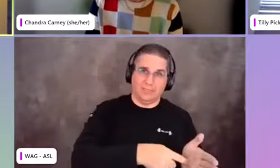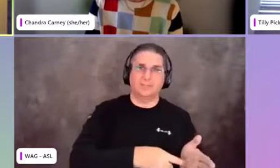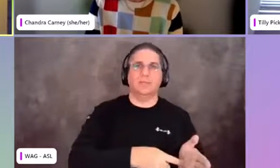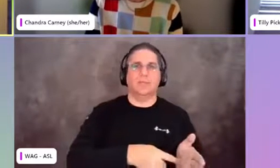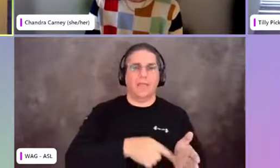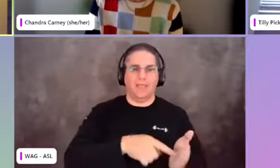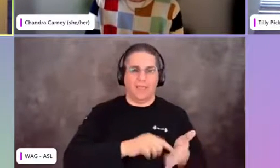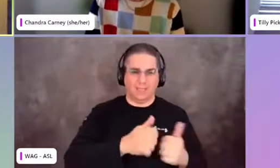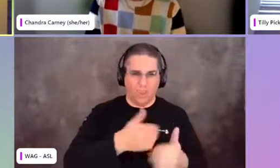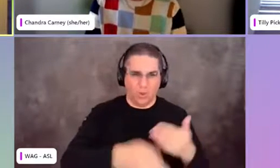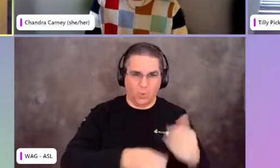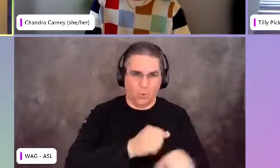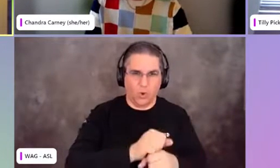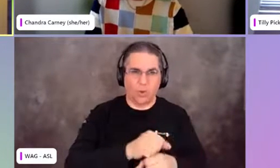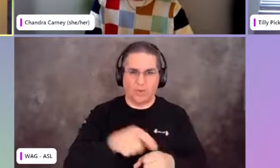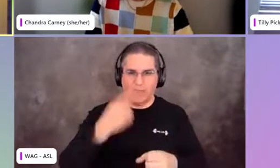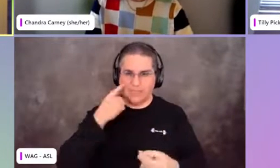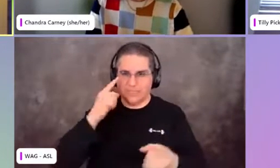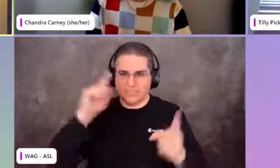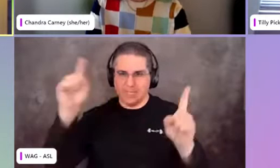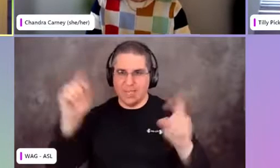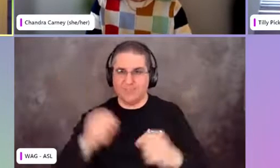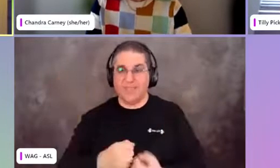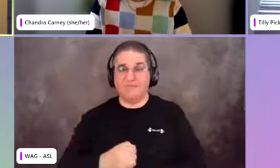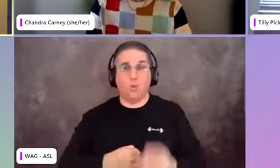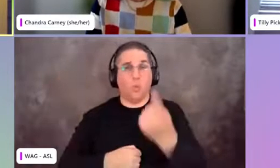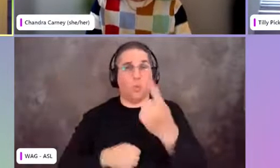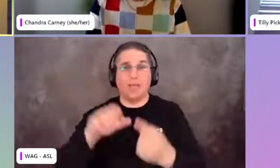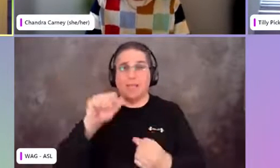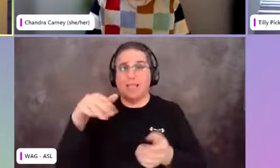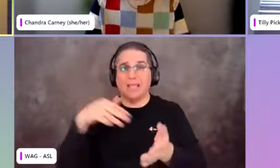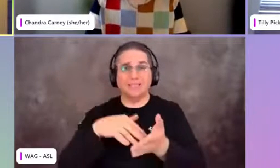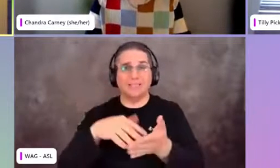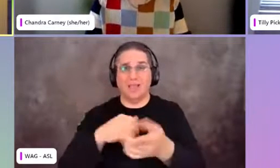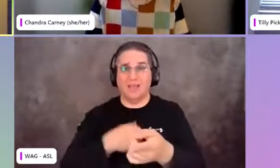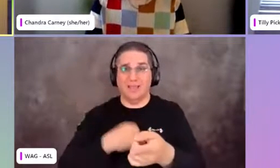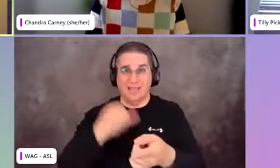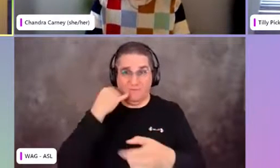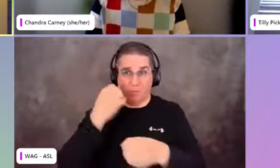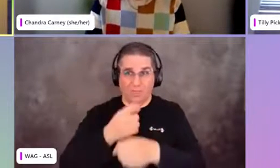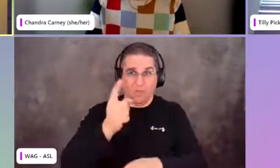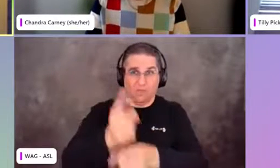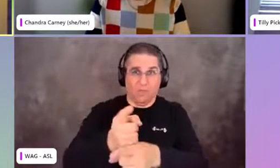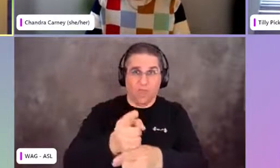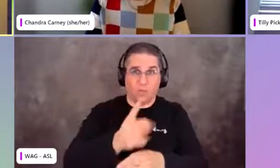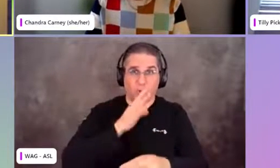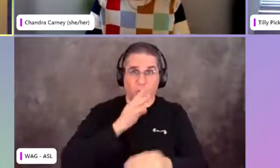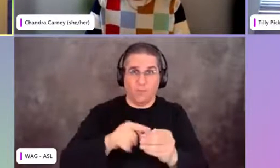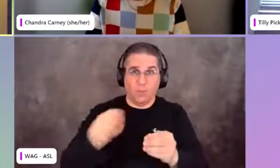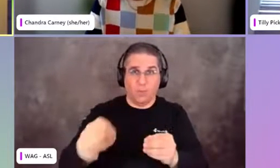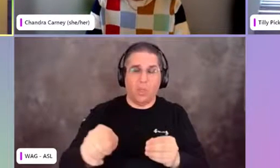at in the scope of it and having boundaries, this is what I am focusing on and this is how I learn and this is the